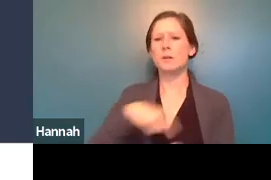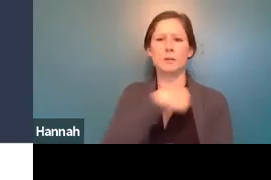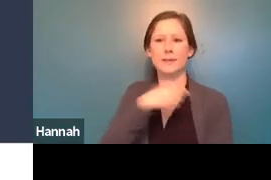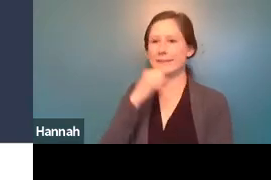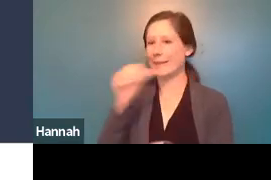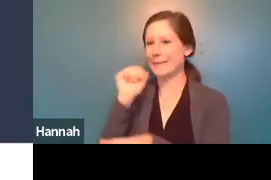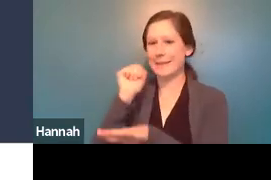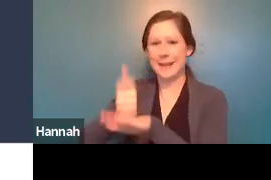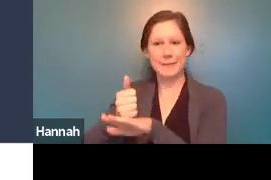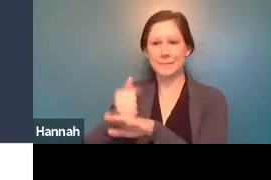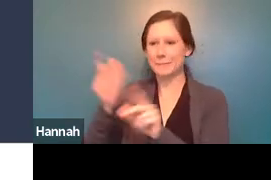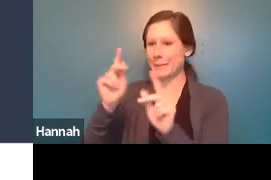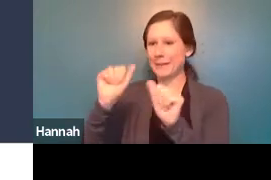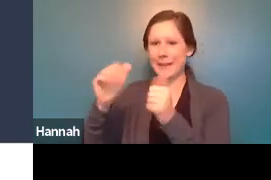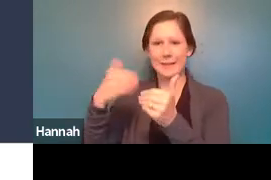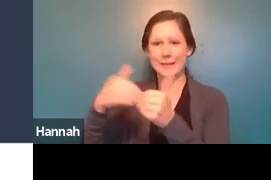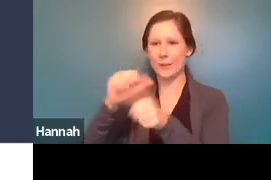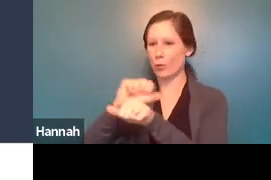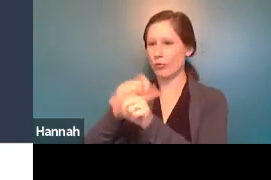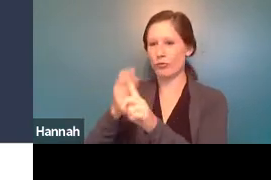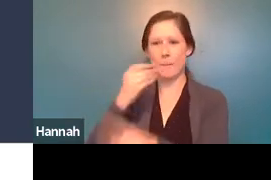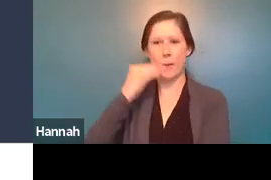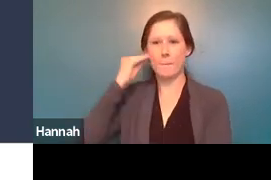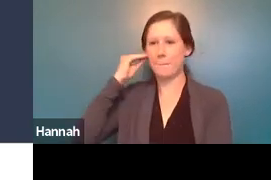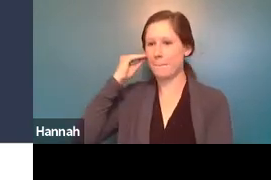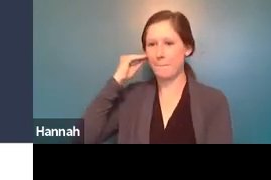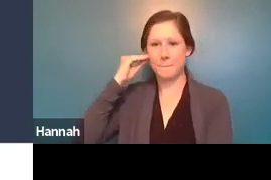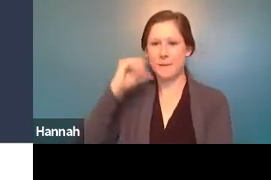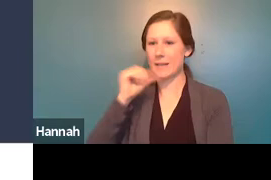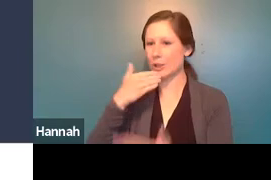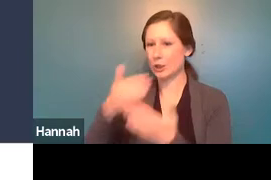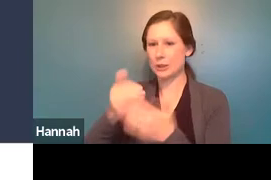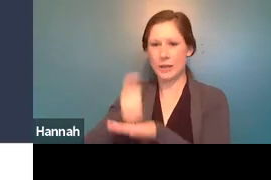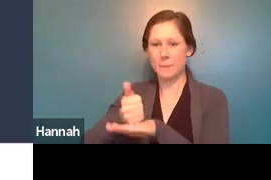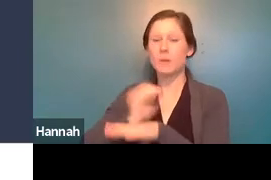easily work from home in that our technology, we had to